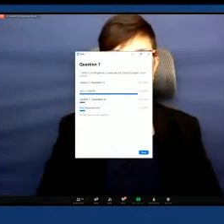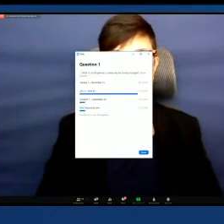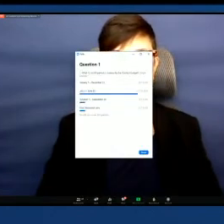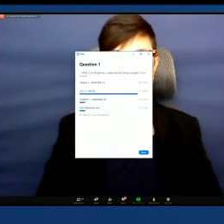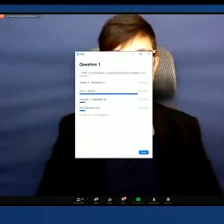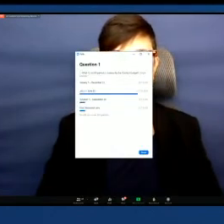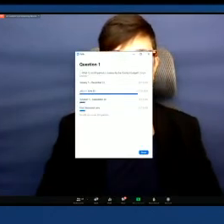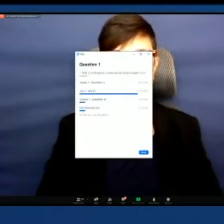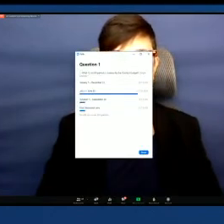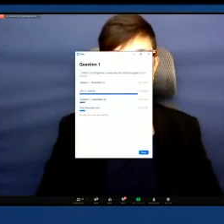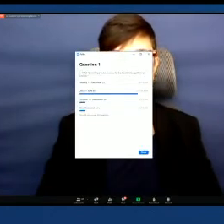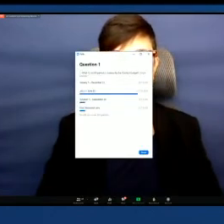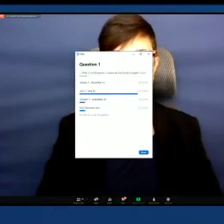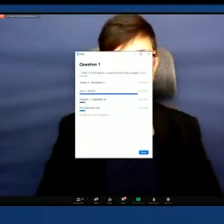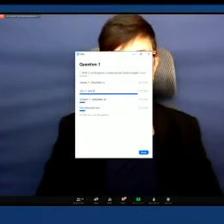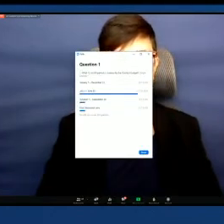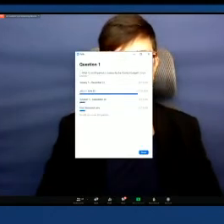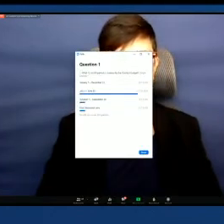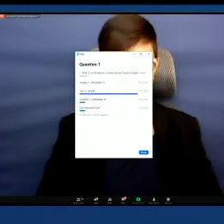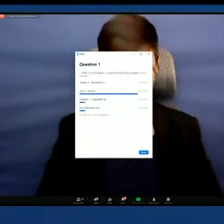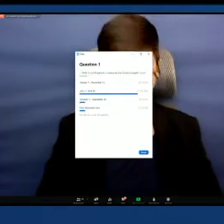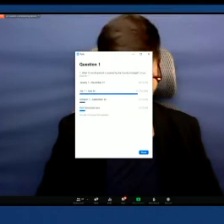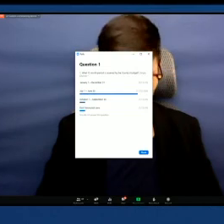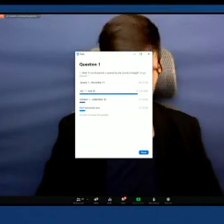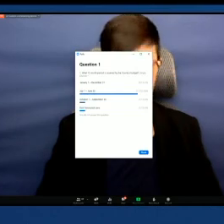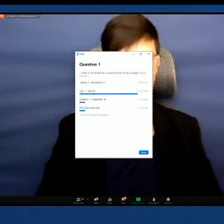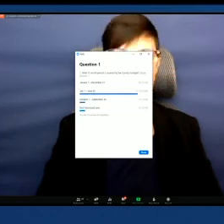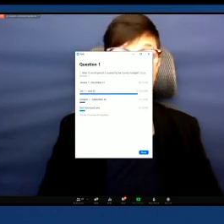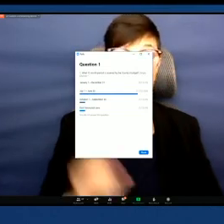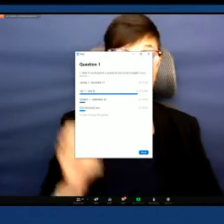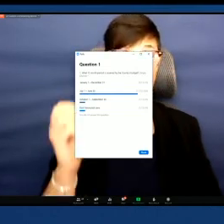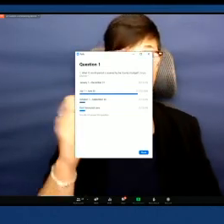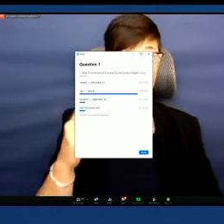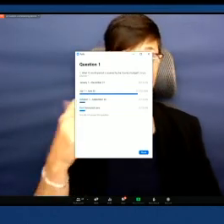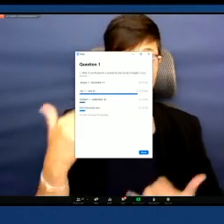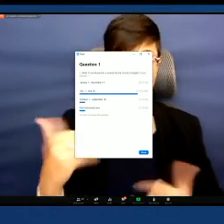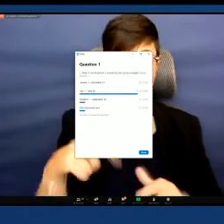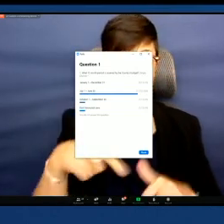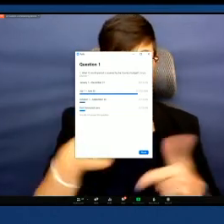All right. So, Amanda, I'll let you take it from here to provide all the congratulations.